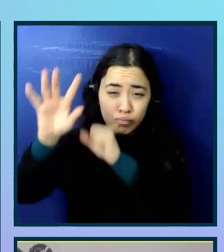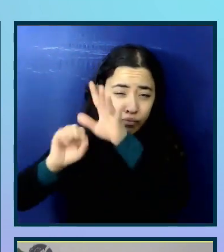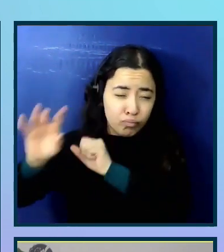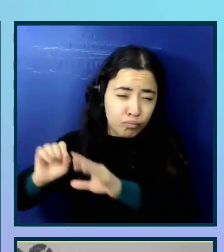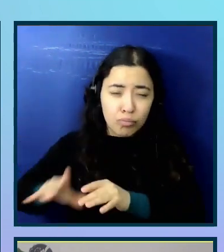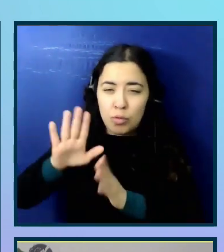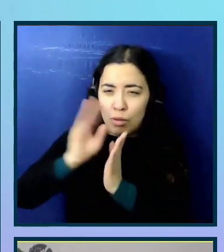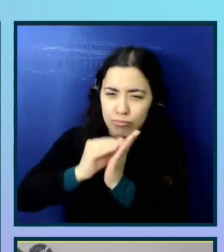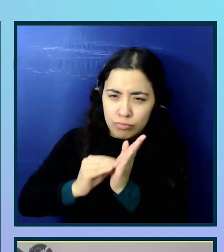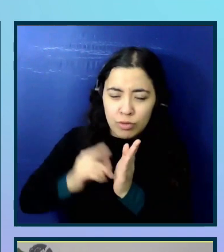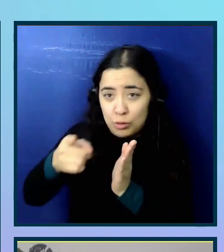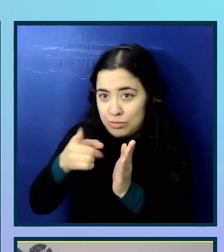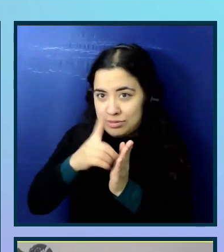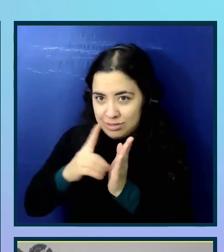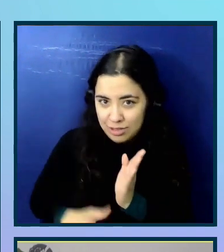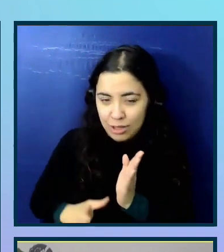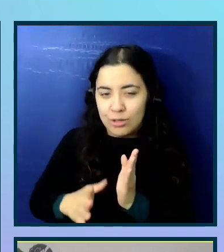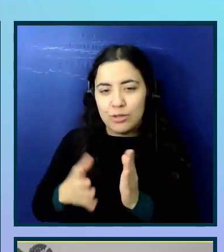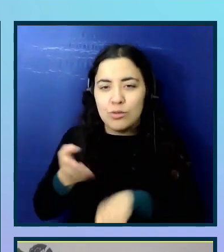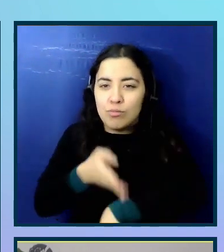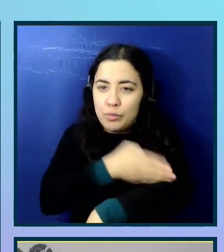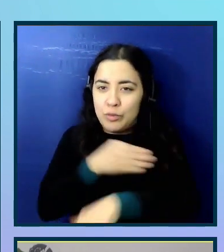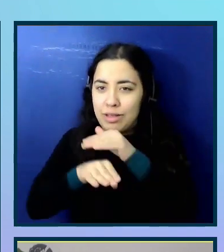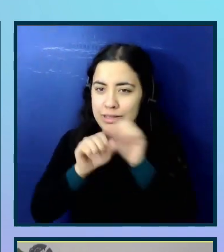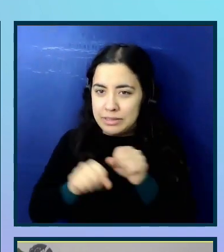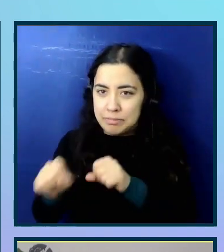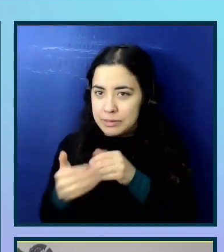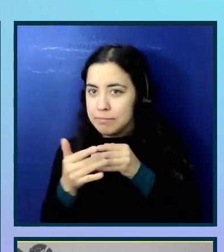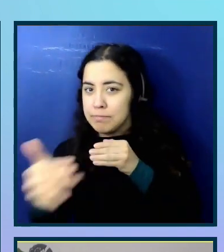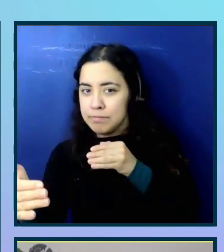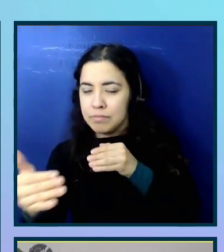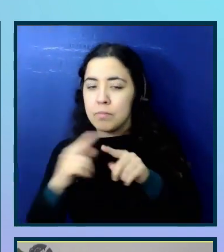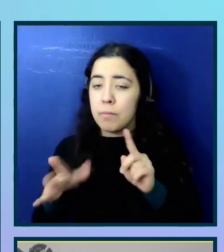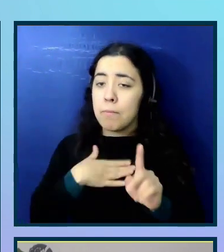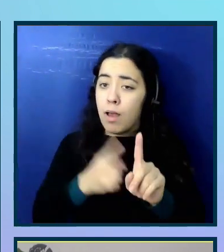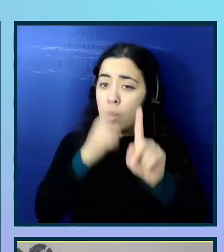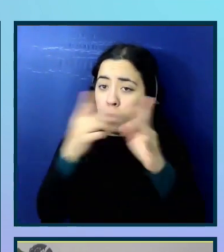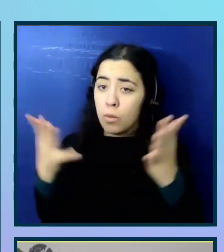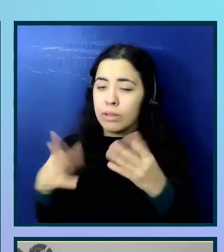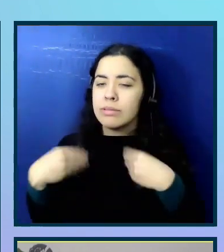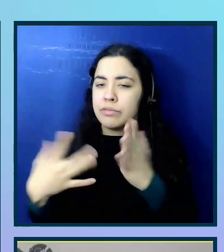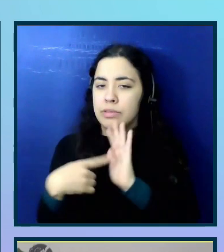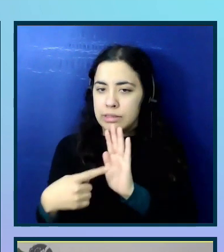to help push accessibility a little bit forward. The goal is to give you some examples, some inspiration,